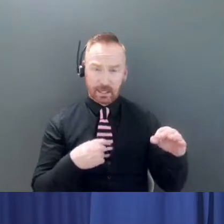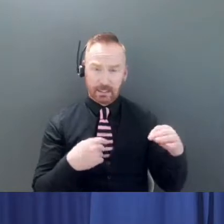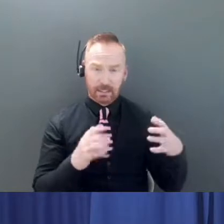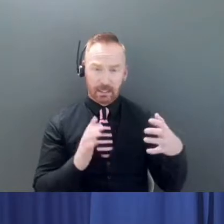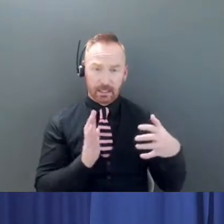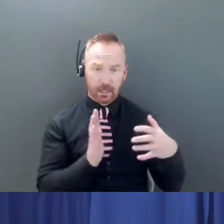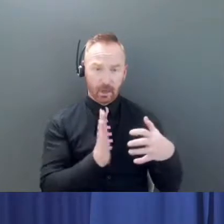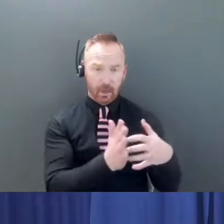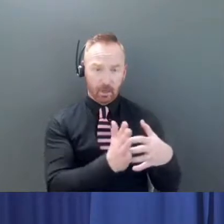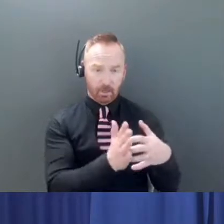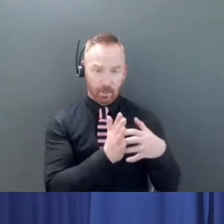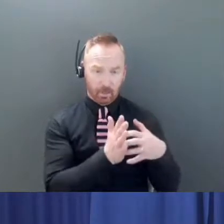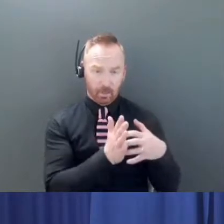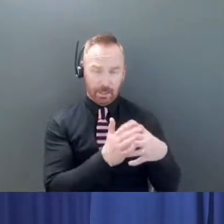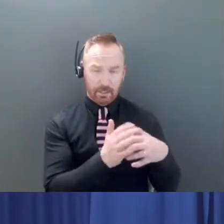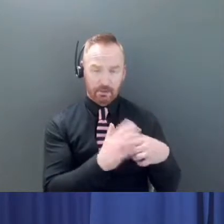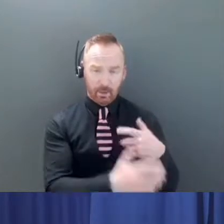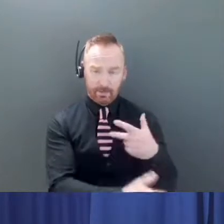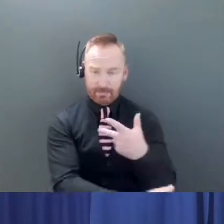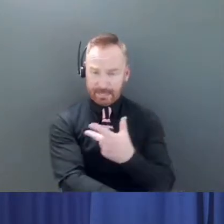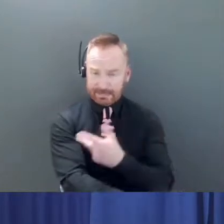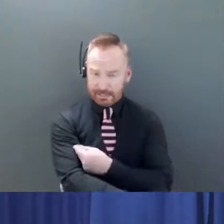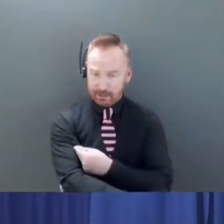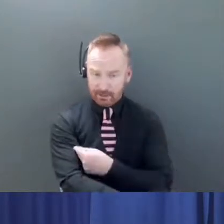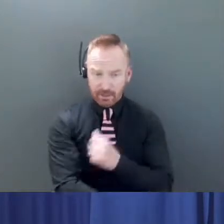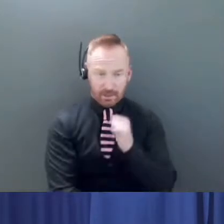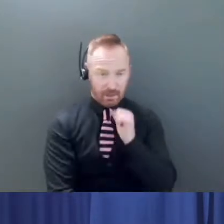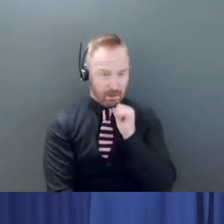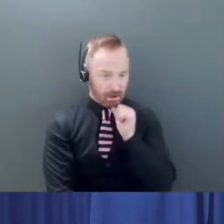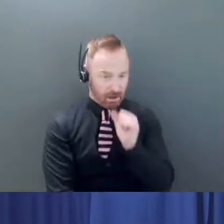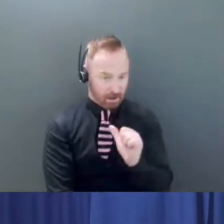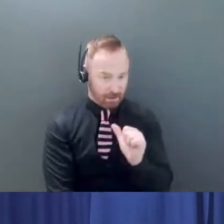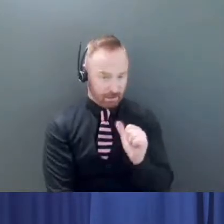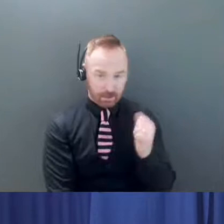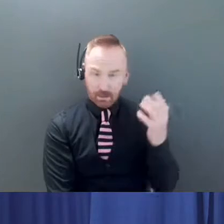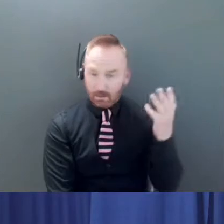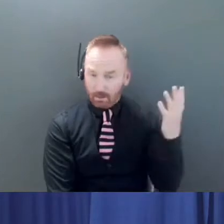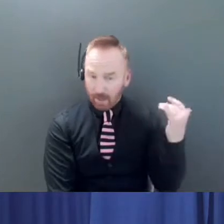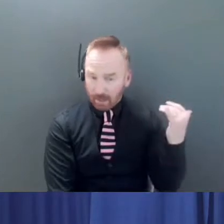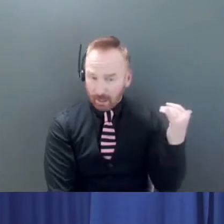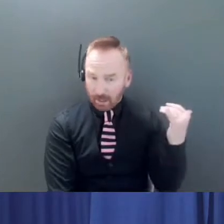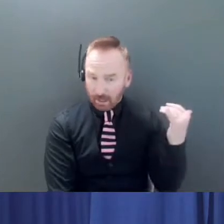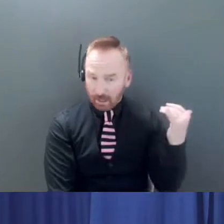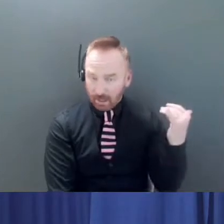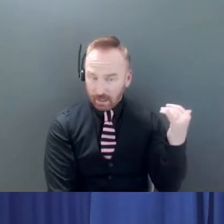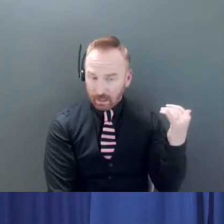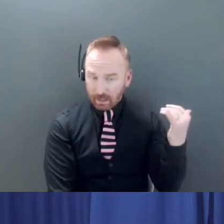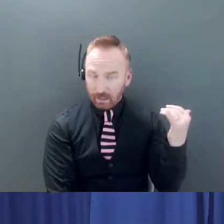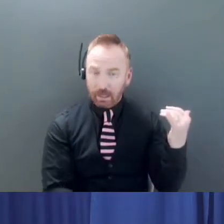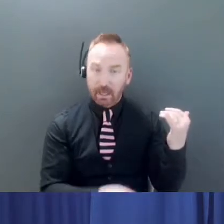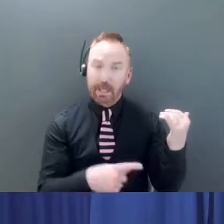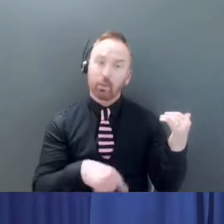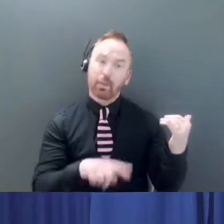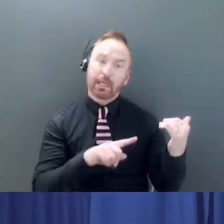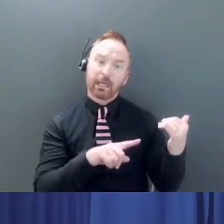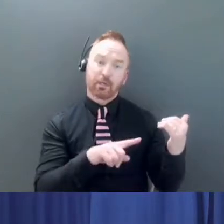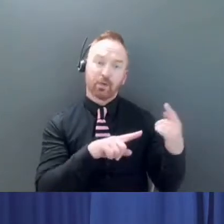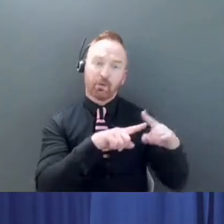vaccination and why we are relying on personal compliance